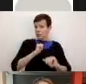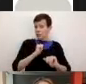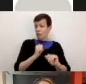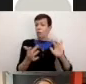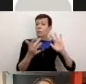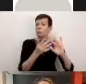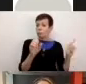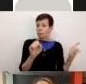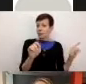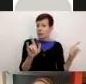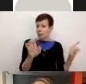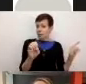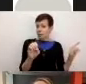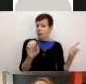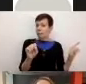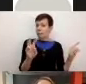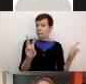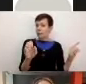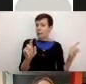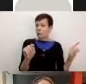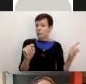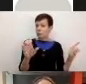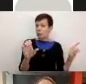Director of Engagement and Reconciliation.